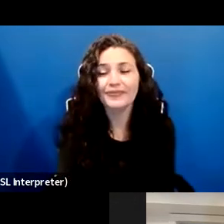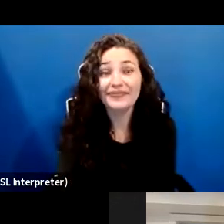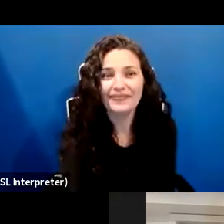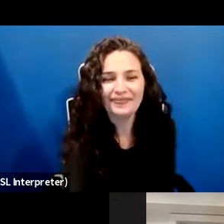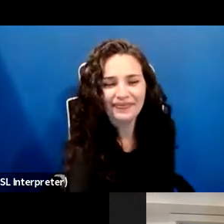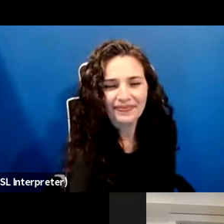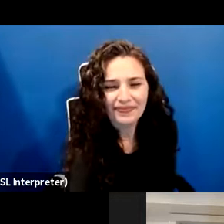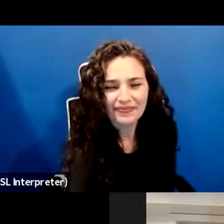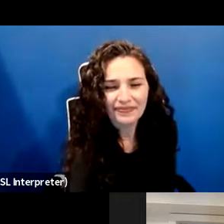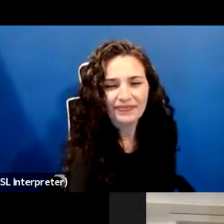Well,